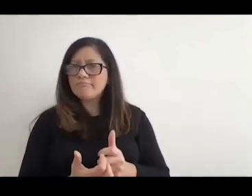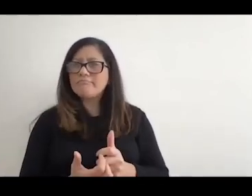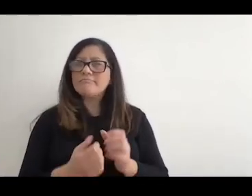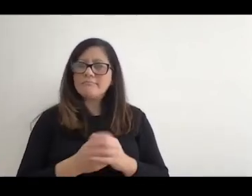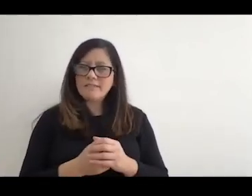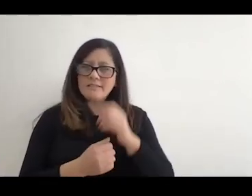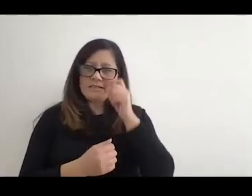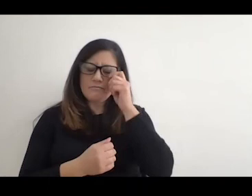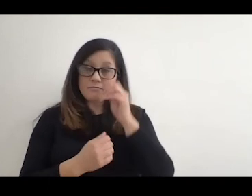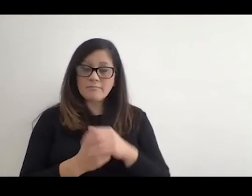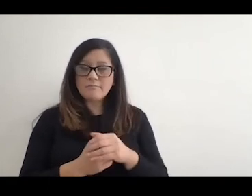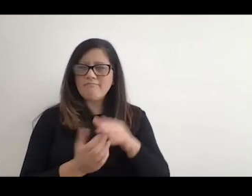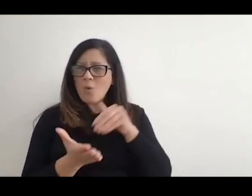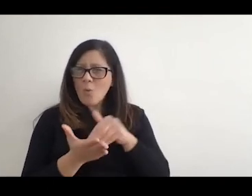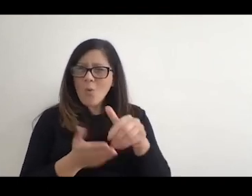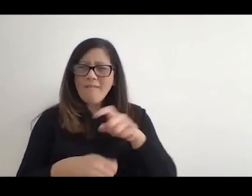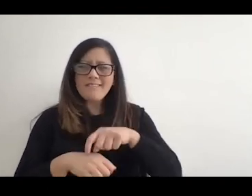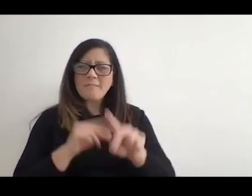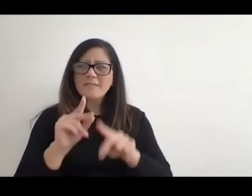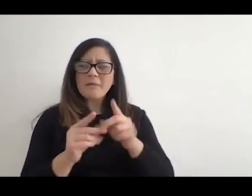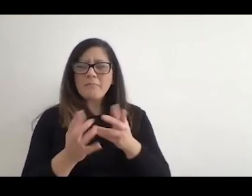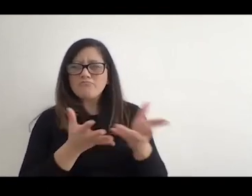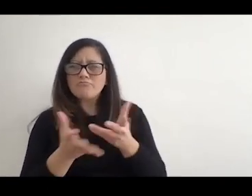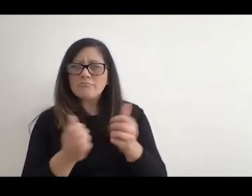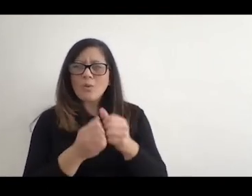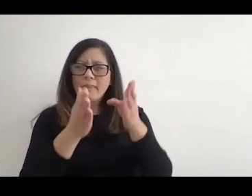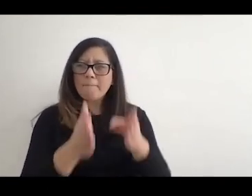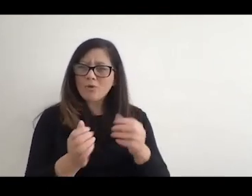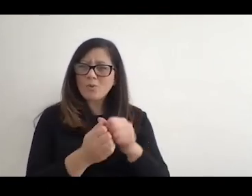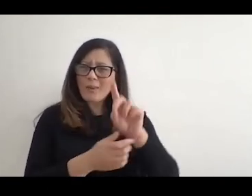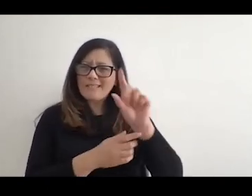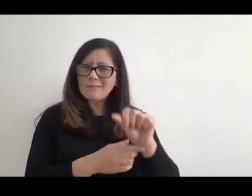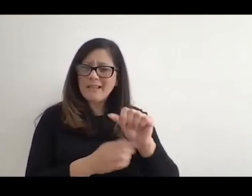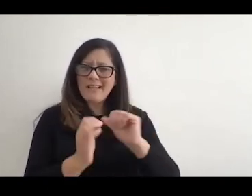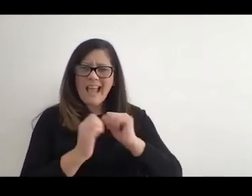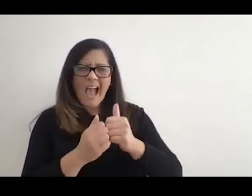A lot of times people say I don't really know what to say to that person. How do I refer to them?